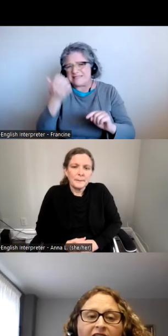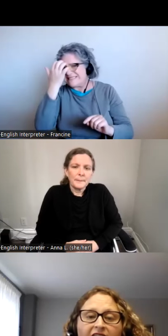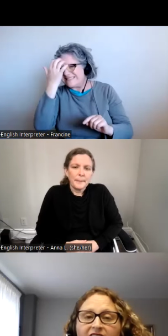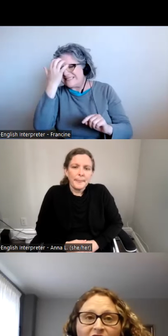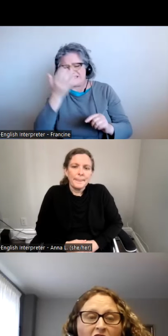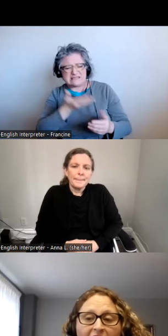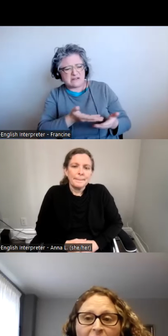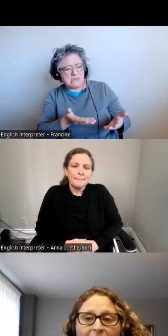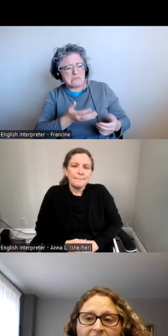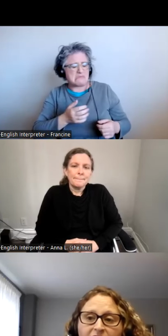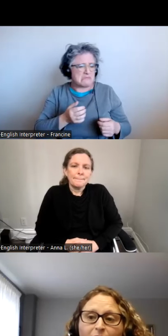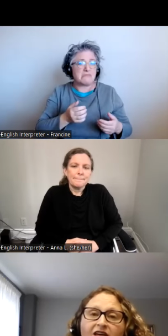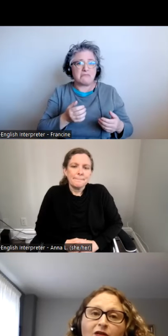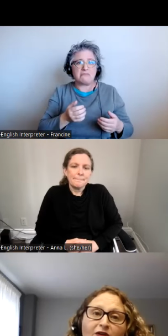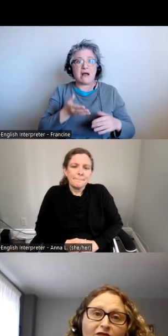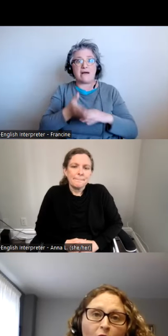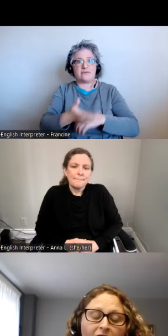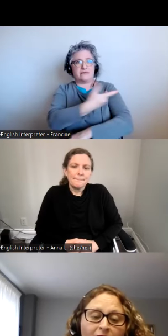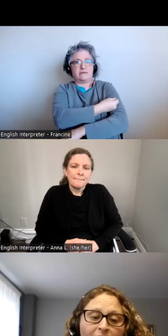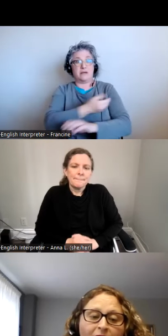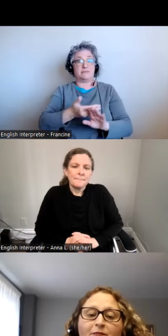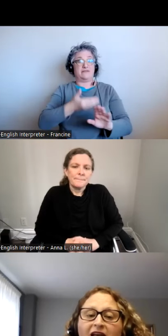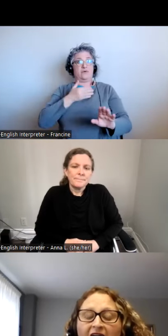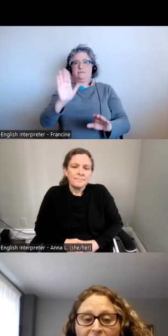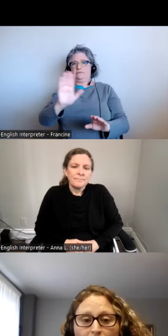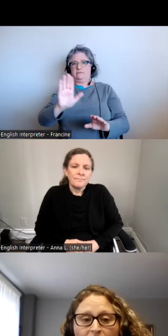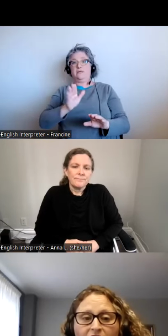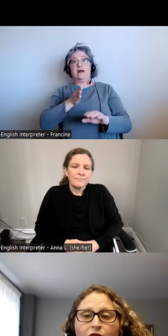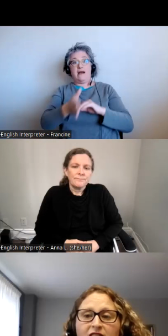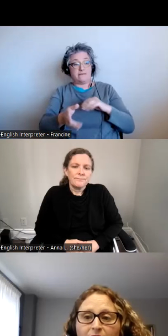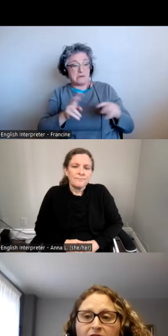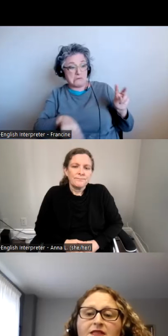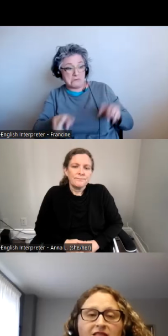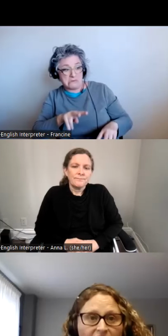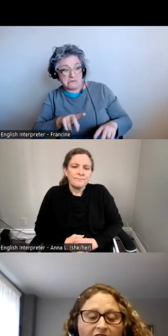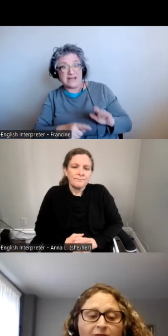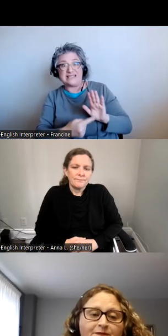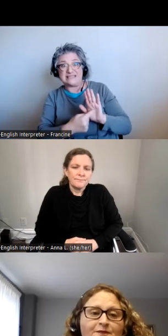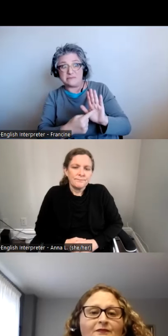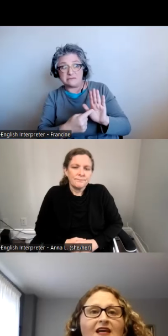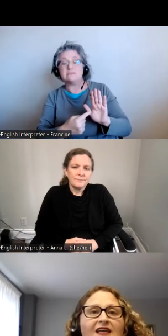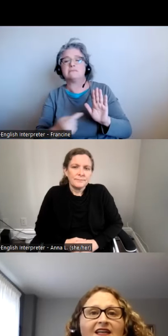Tylenol or Advil can be given as directed for fever, pain, irritability following vaccination. It's